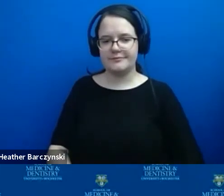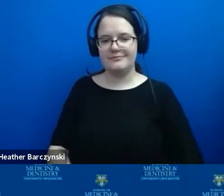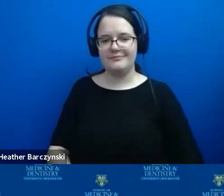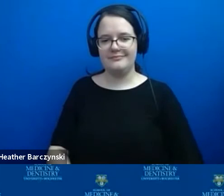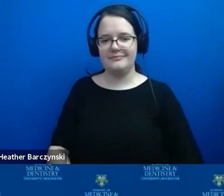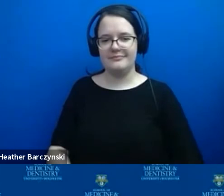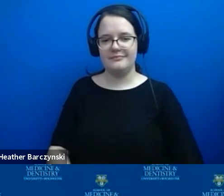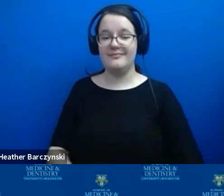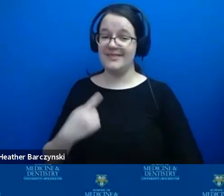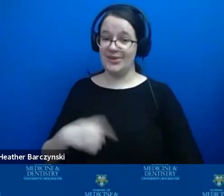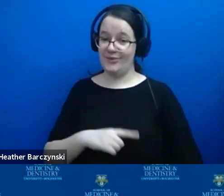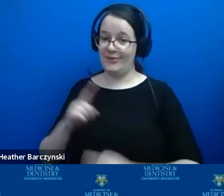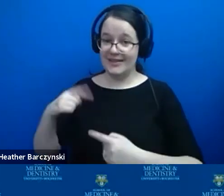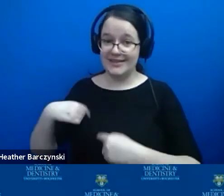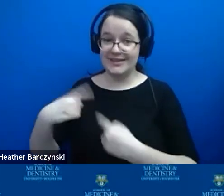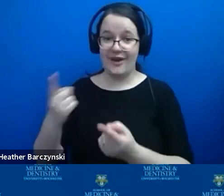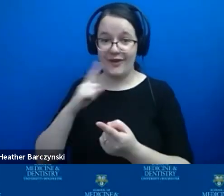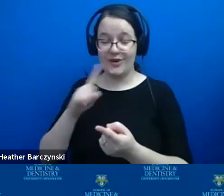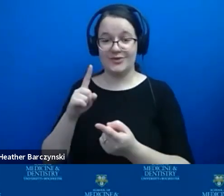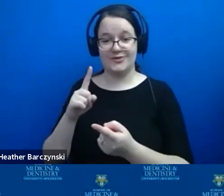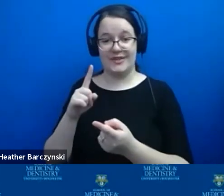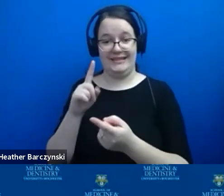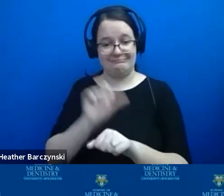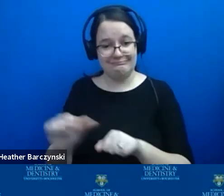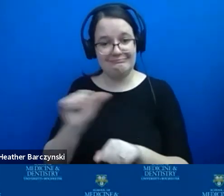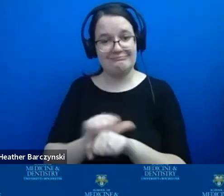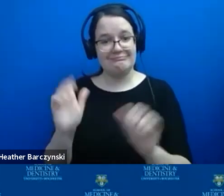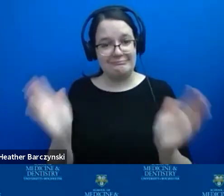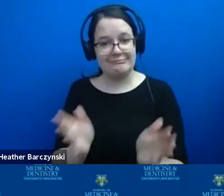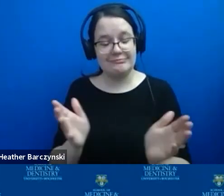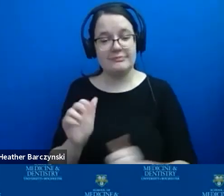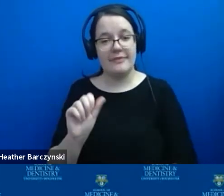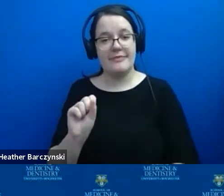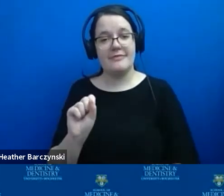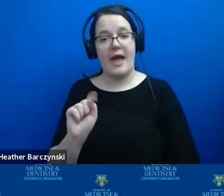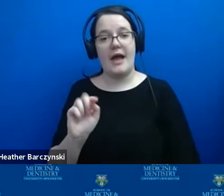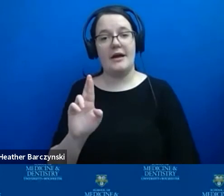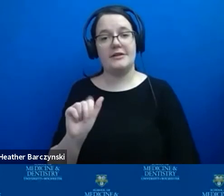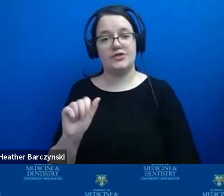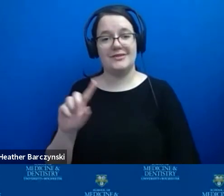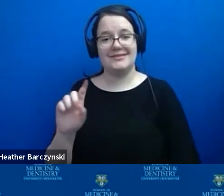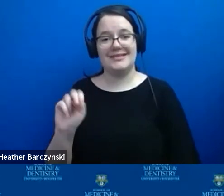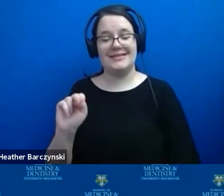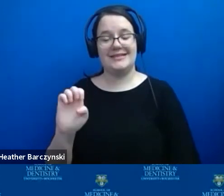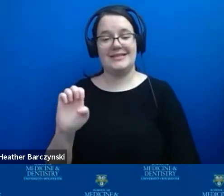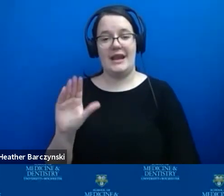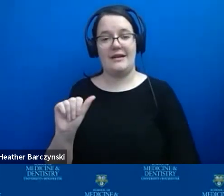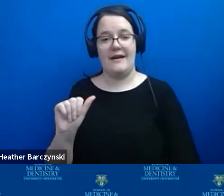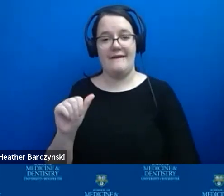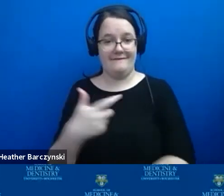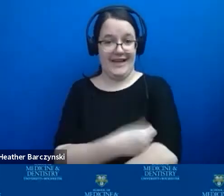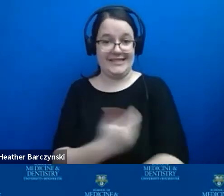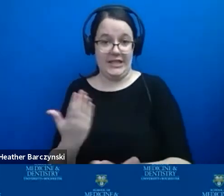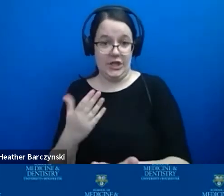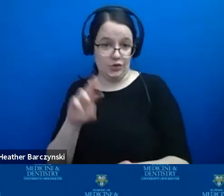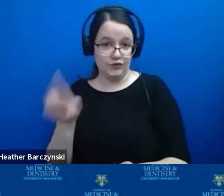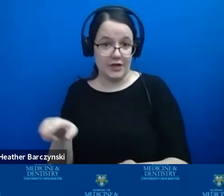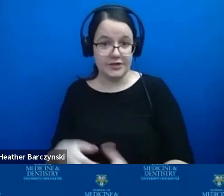of effort in on the astrazeneca vaccine here in um rochester uh and uh it's a little frustrating